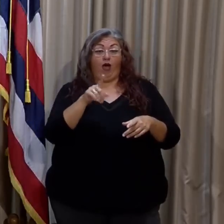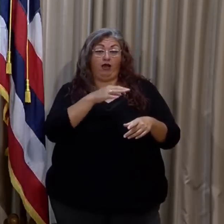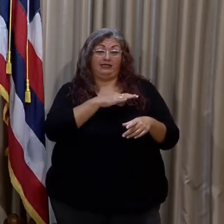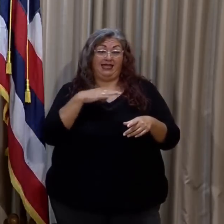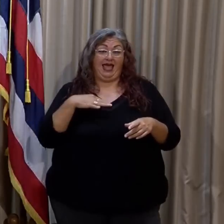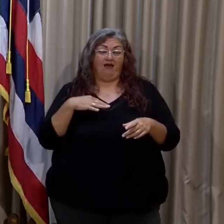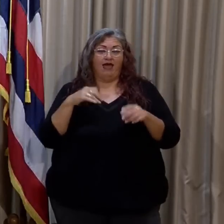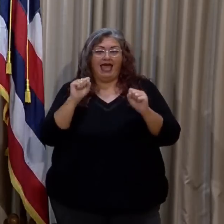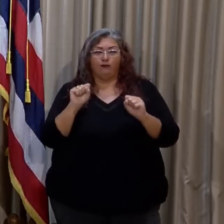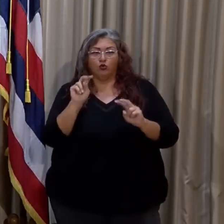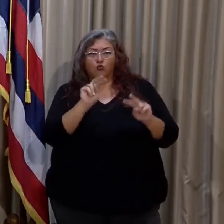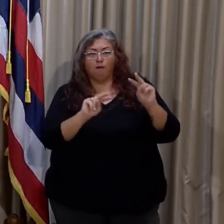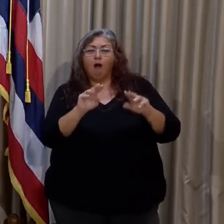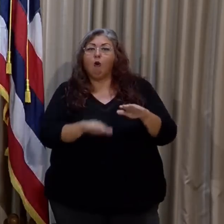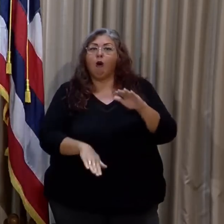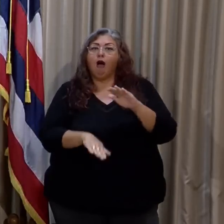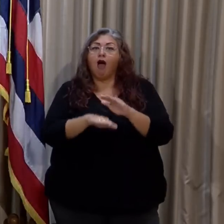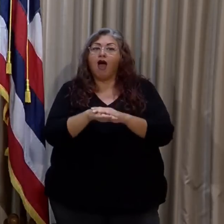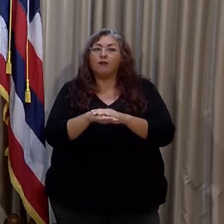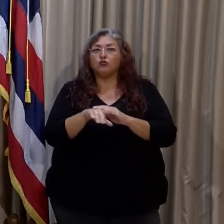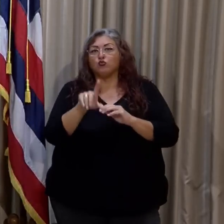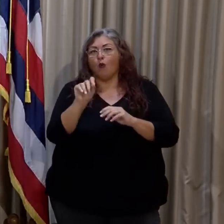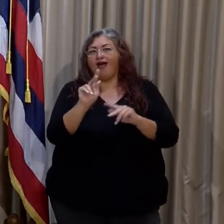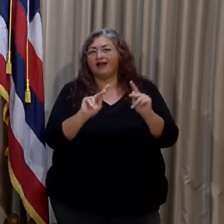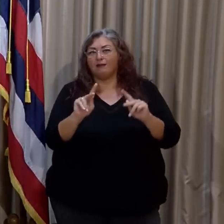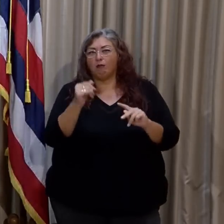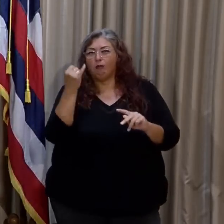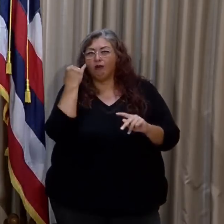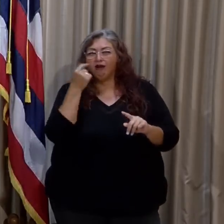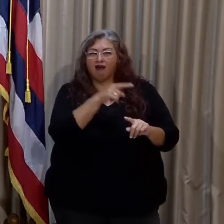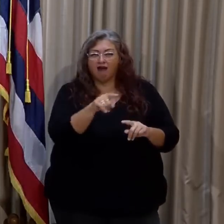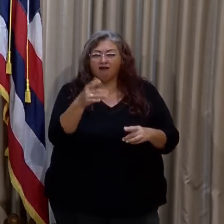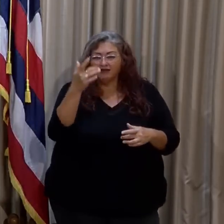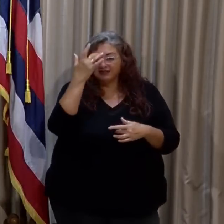APPLICATIONS NOW THAT WILL